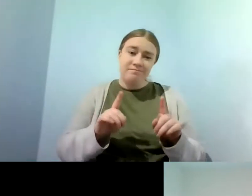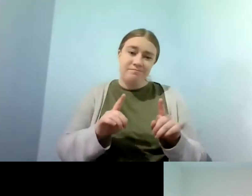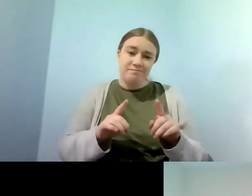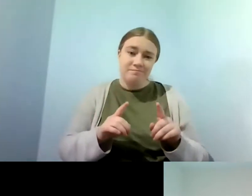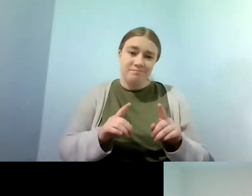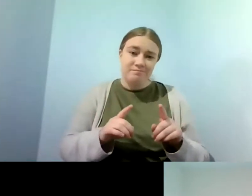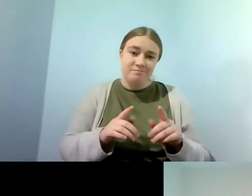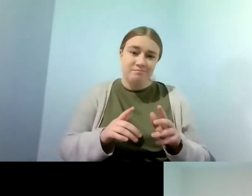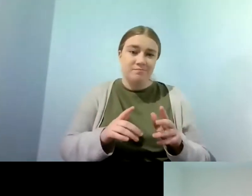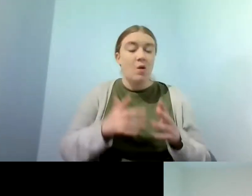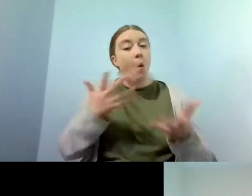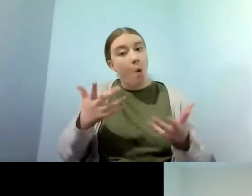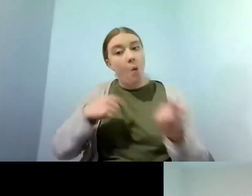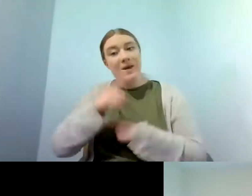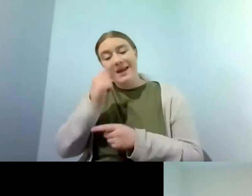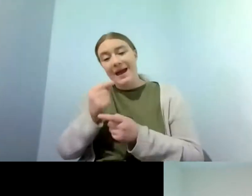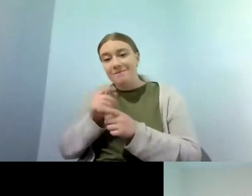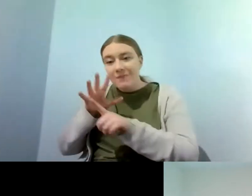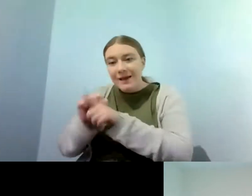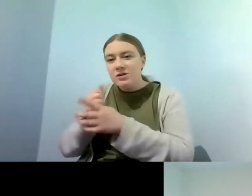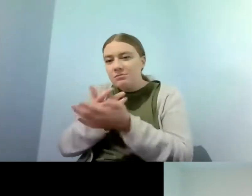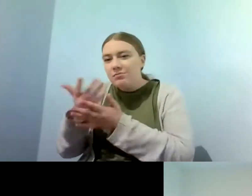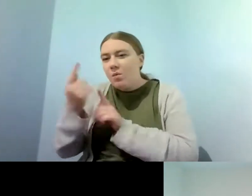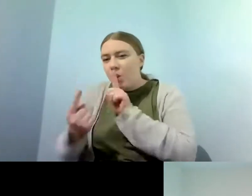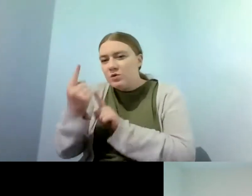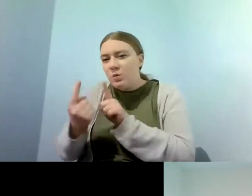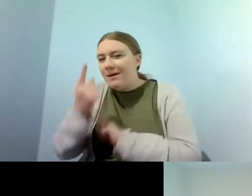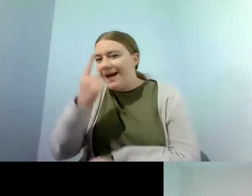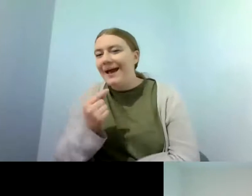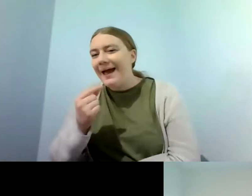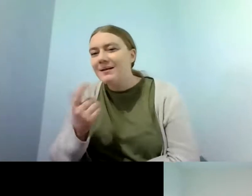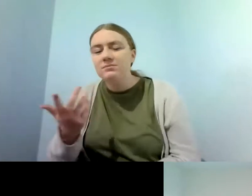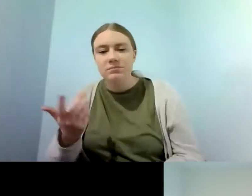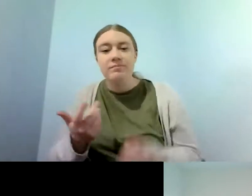it something we can um we can do afterwards by a direct message but i know you've particularly